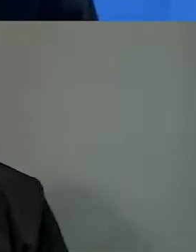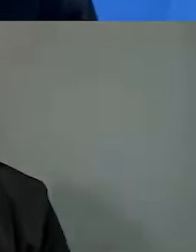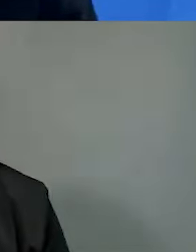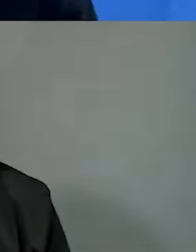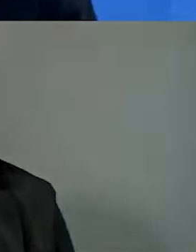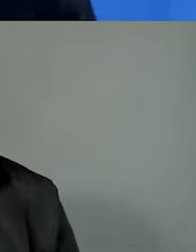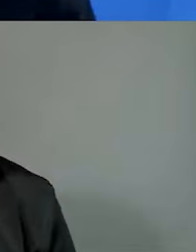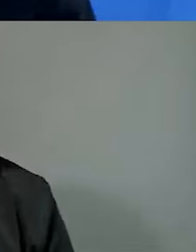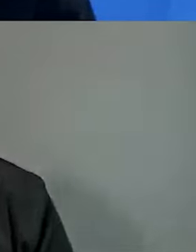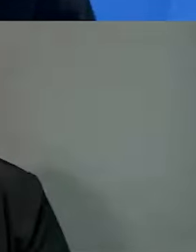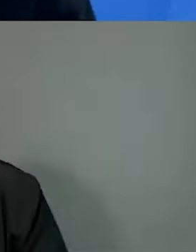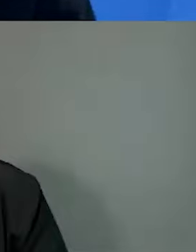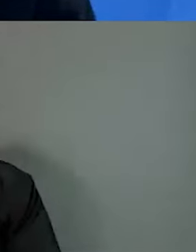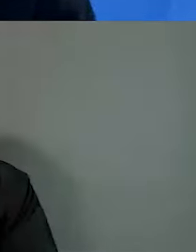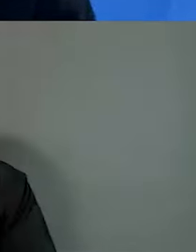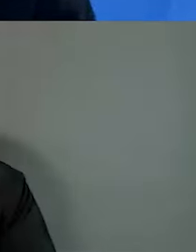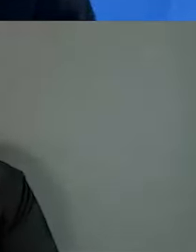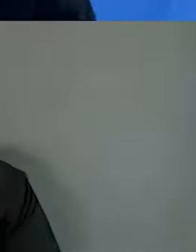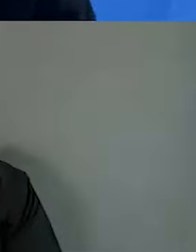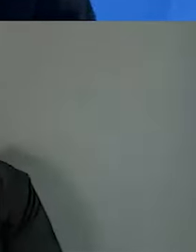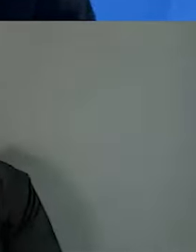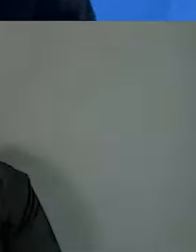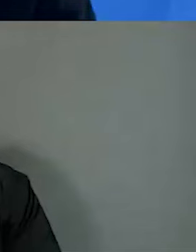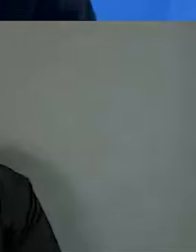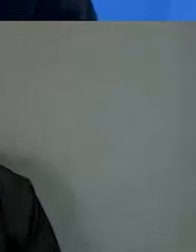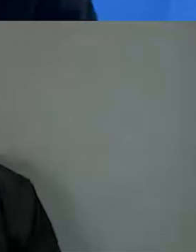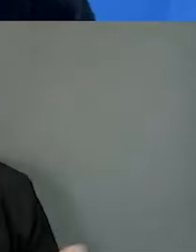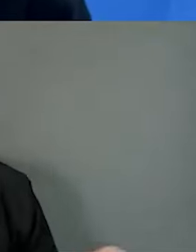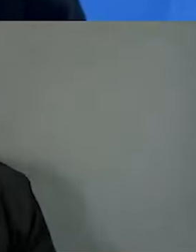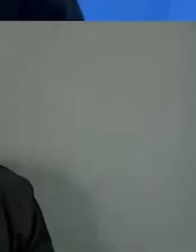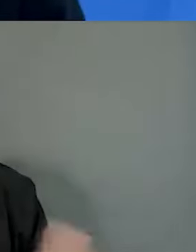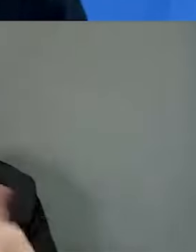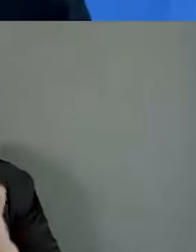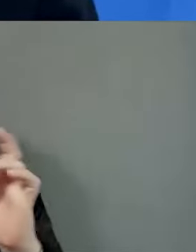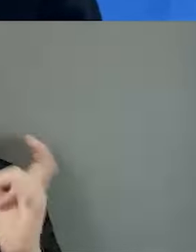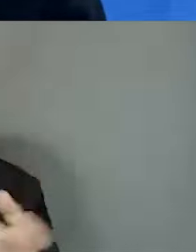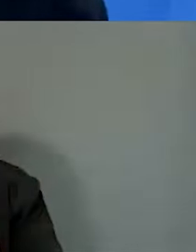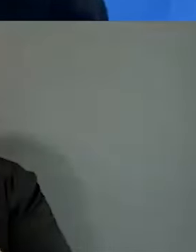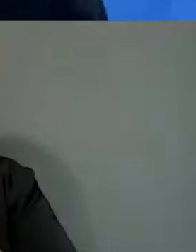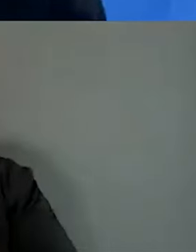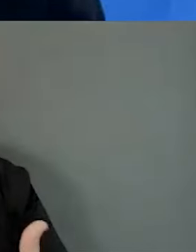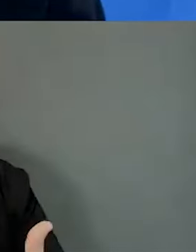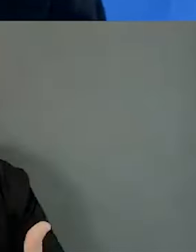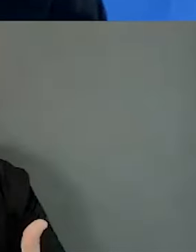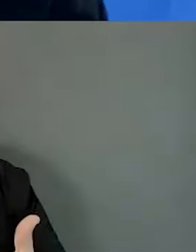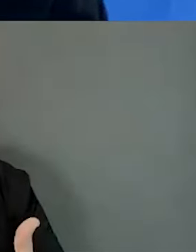NSF is not retroactively applying this requirement. We know there may have been